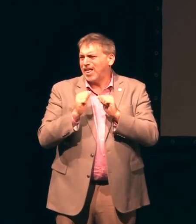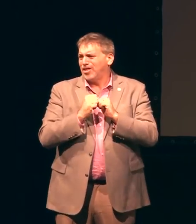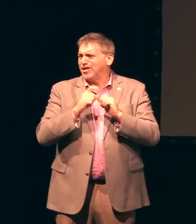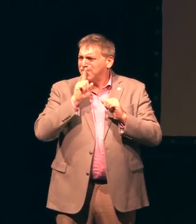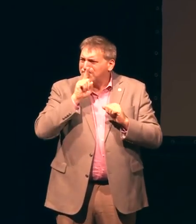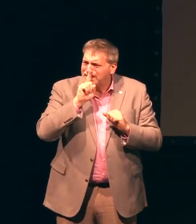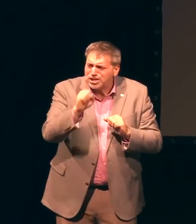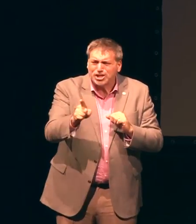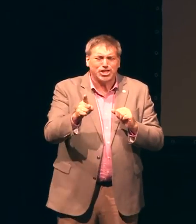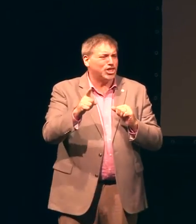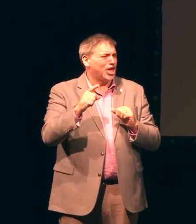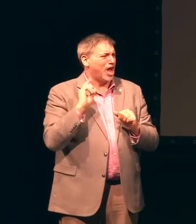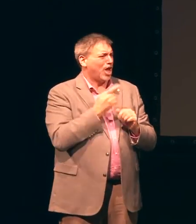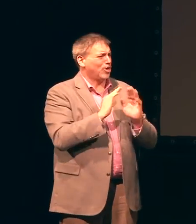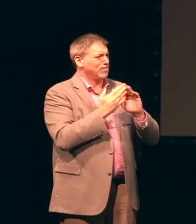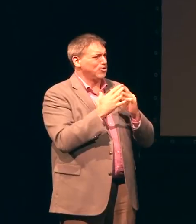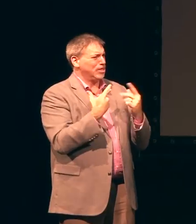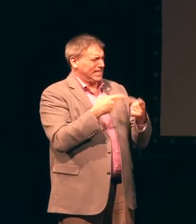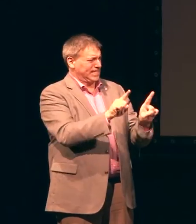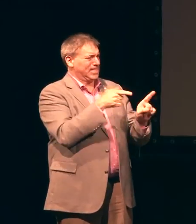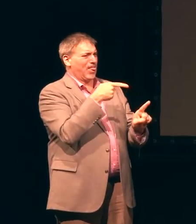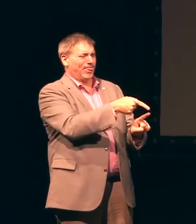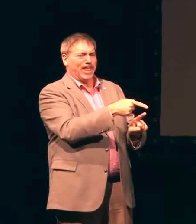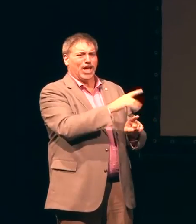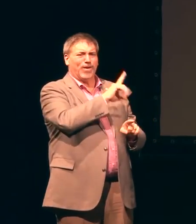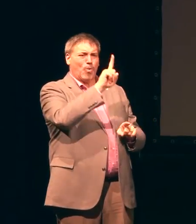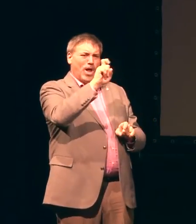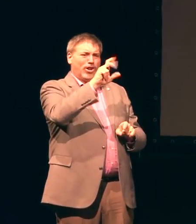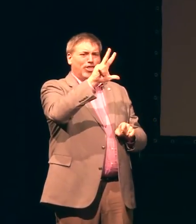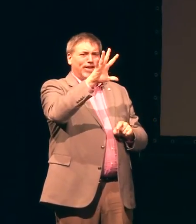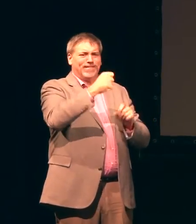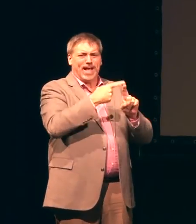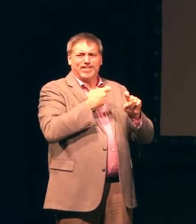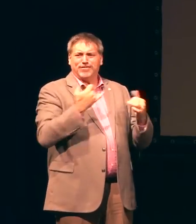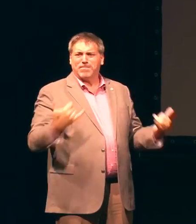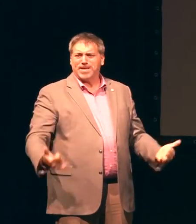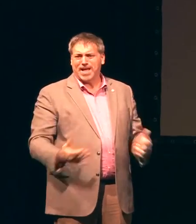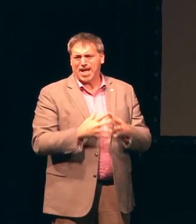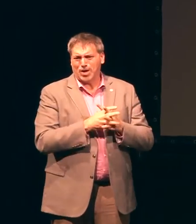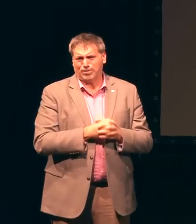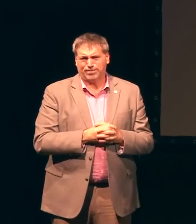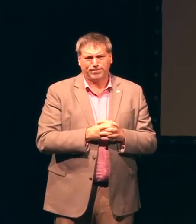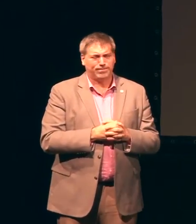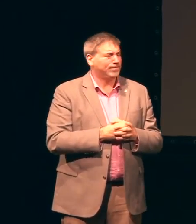work together in partnership and collaboration, our communiti is still here, we want to be